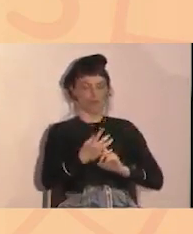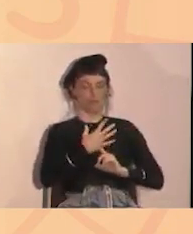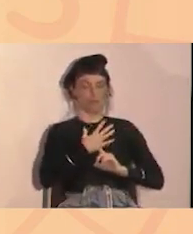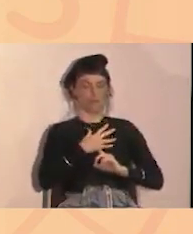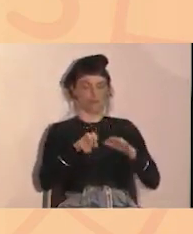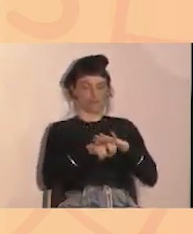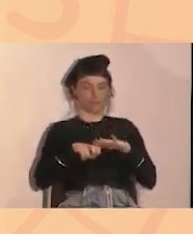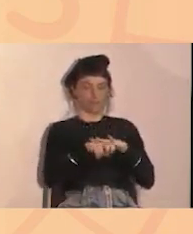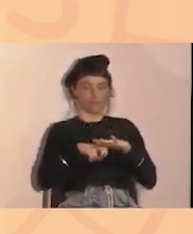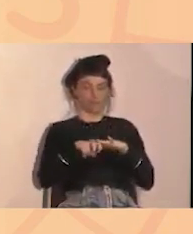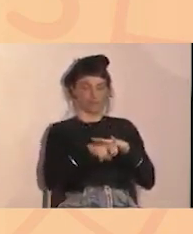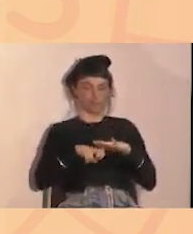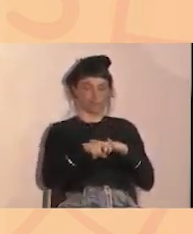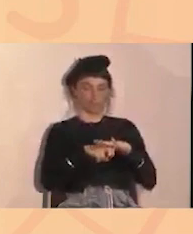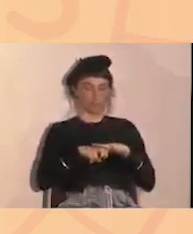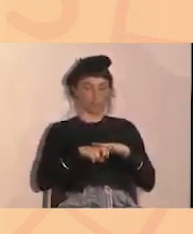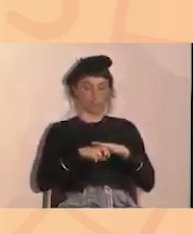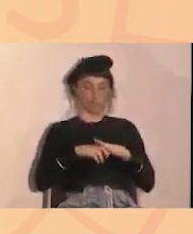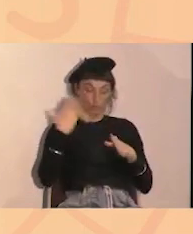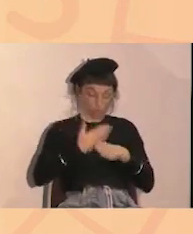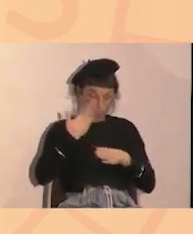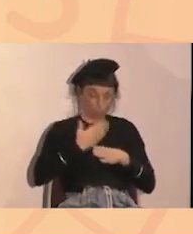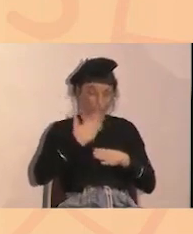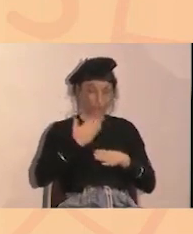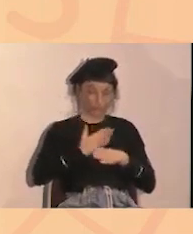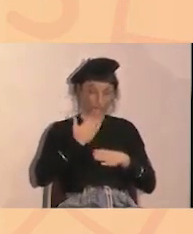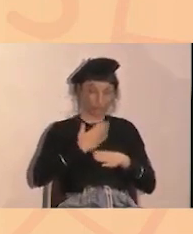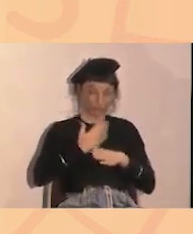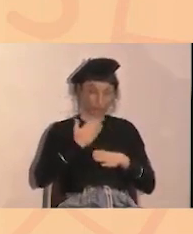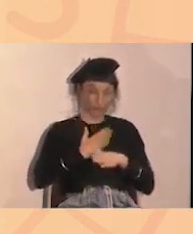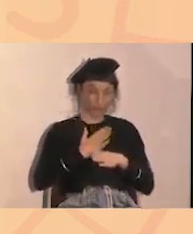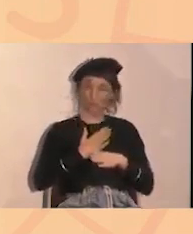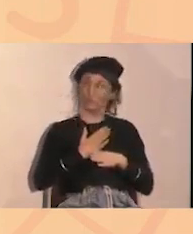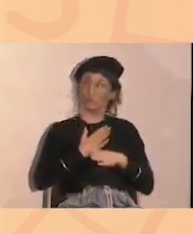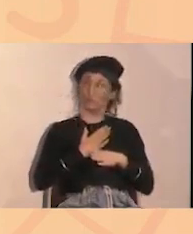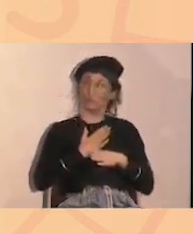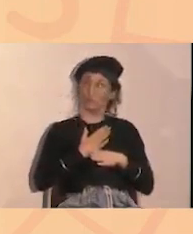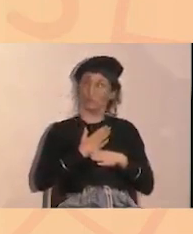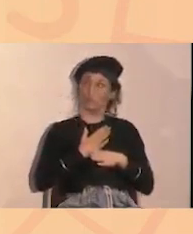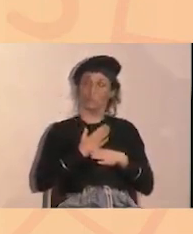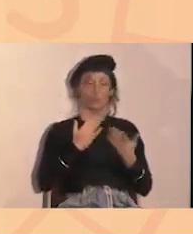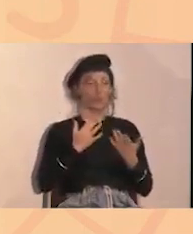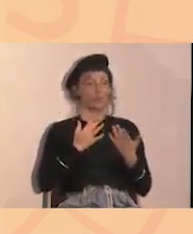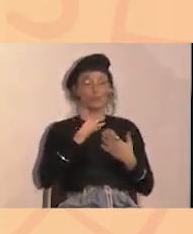in to actually undertake the work. And I think that talking always needs to be paired with the work.